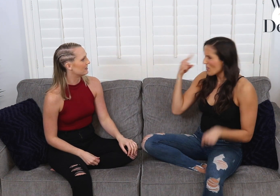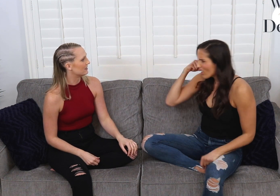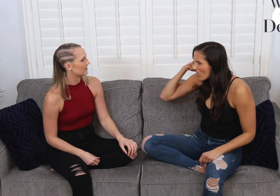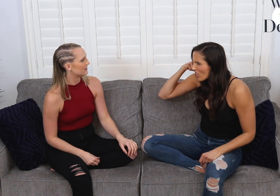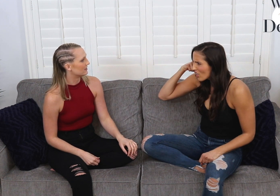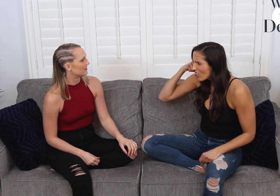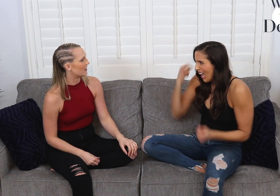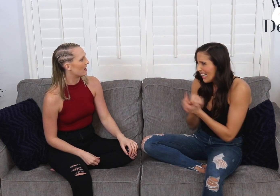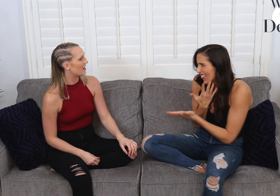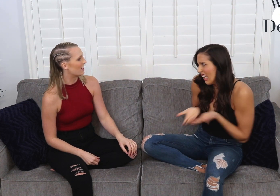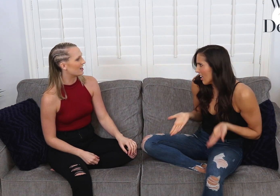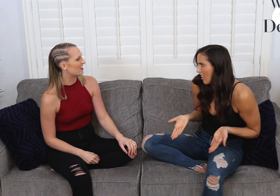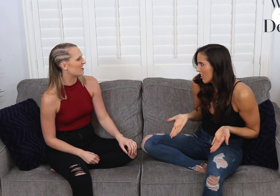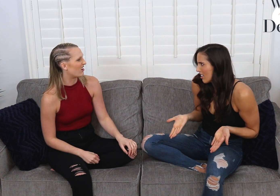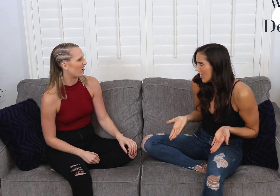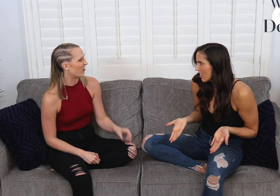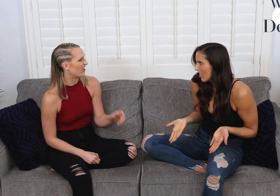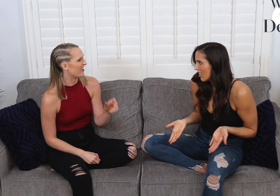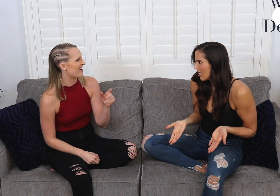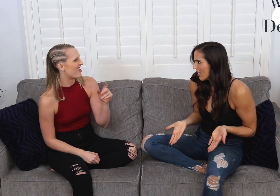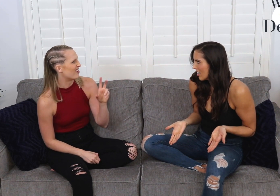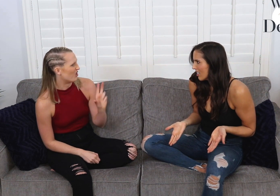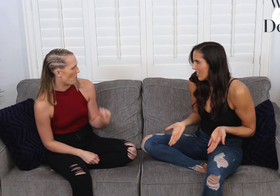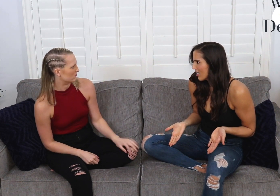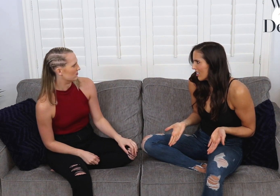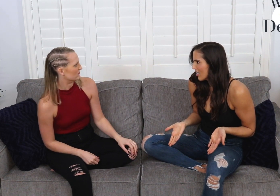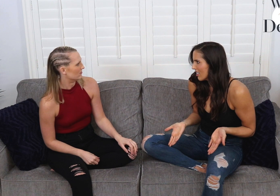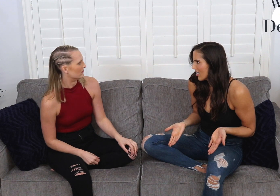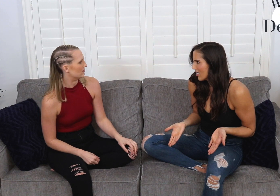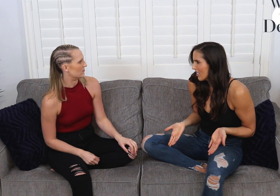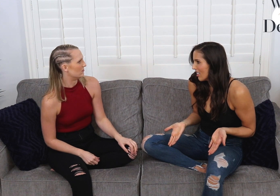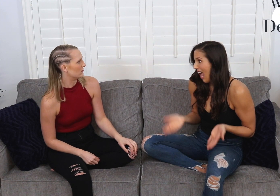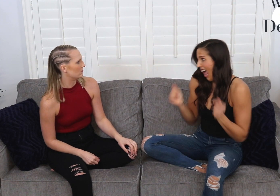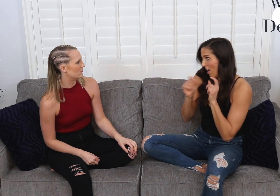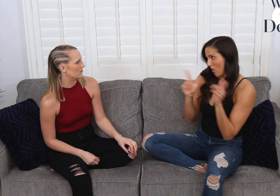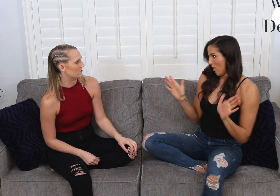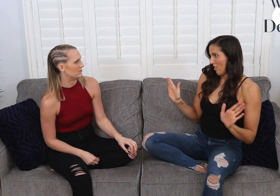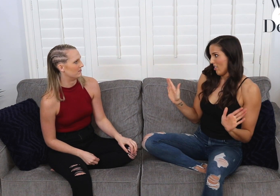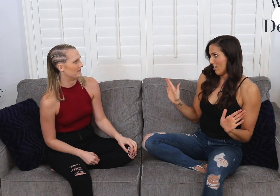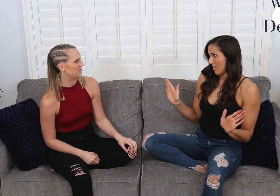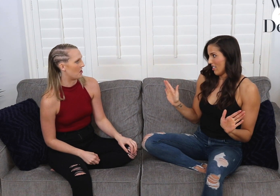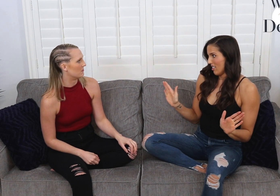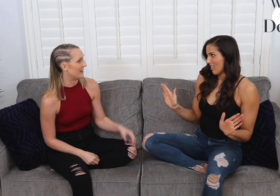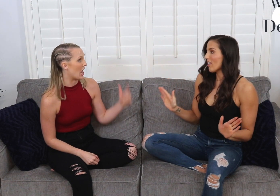Can you hear anything? Uhh...no. At all?